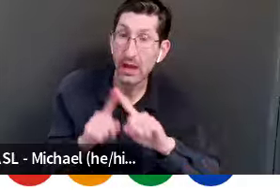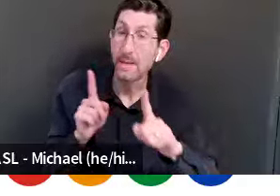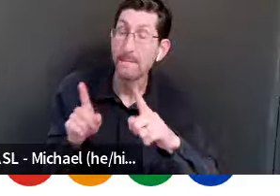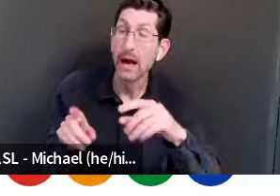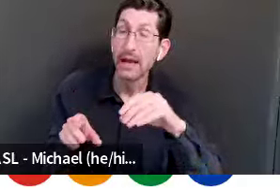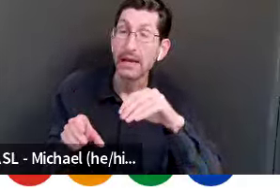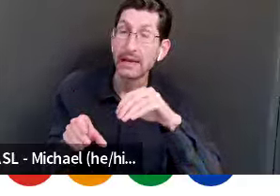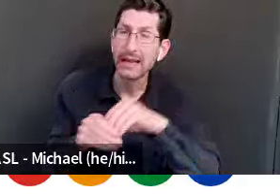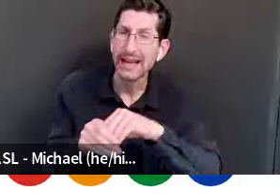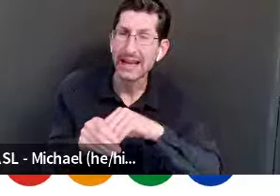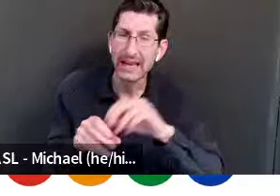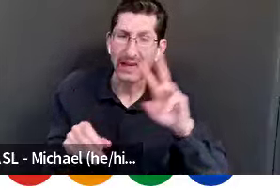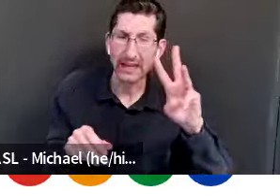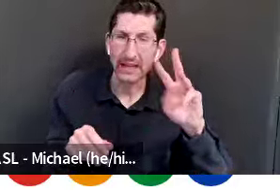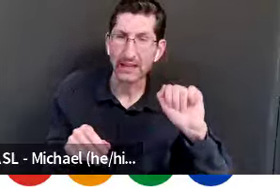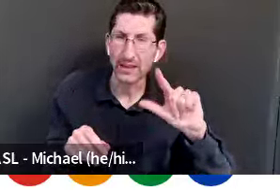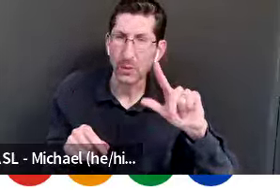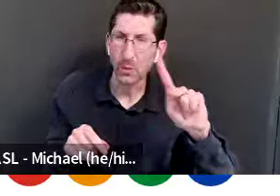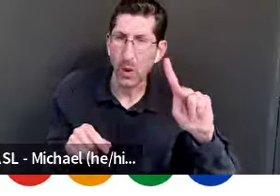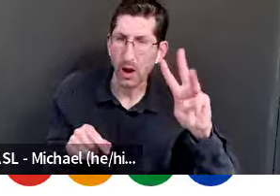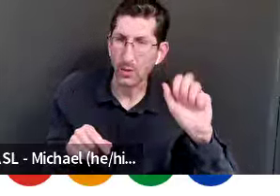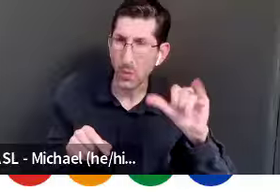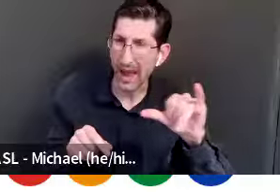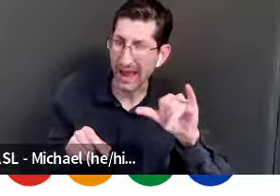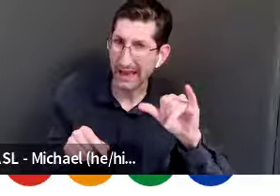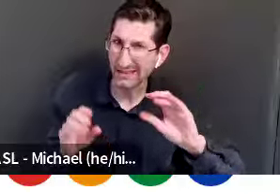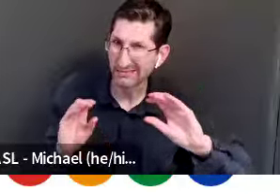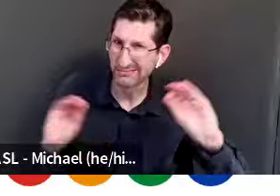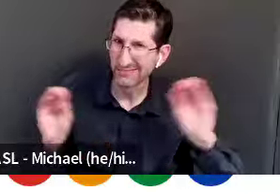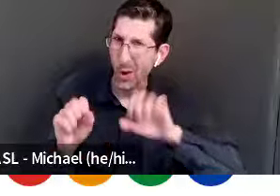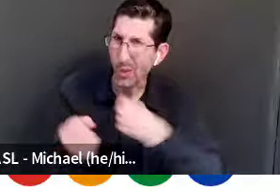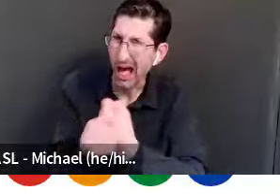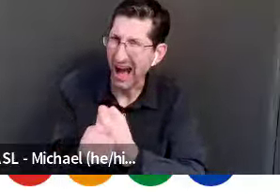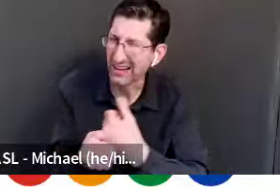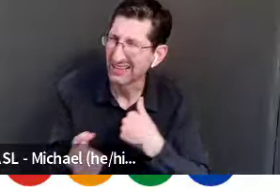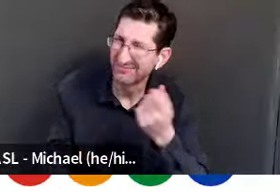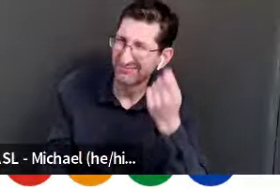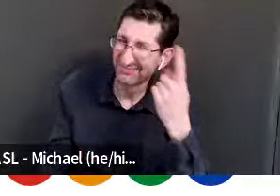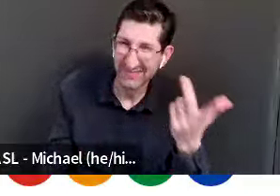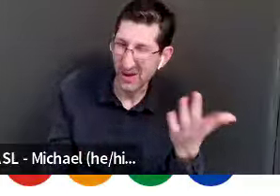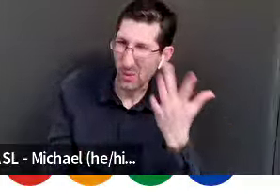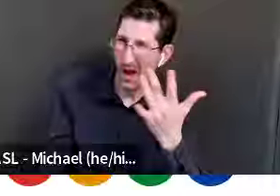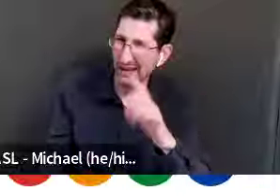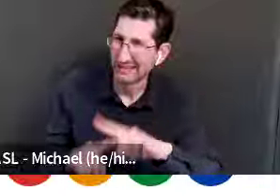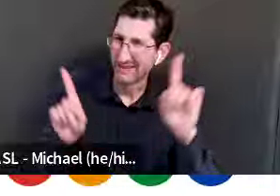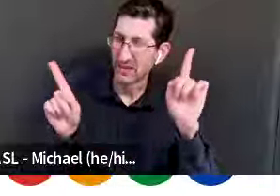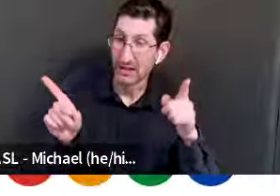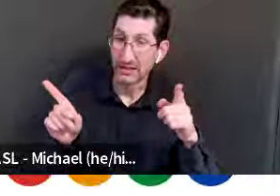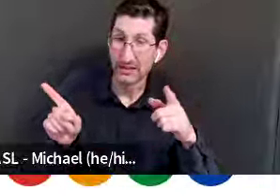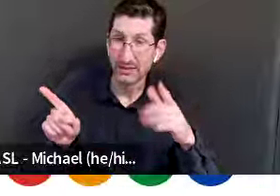VEHICLE. AND THEY ARE NOT LOCKED IN THE WALKWAY.